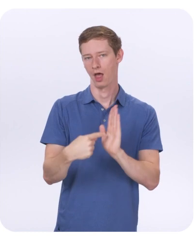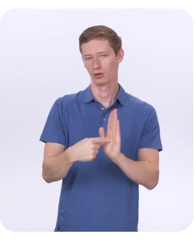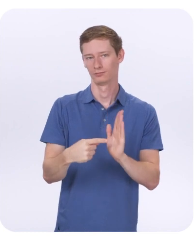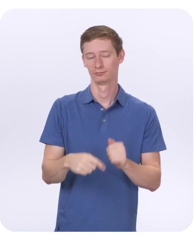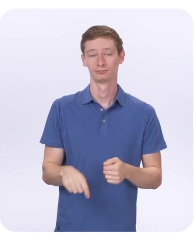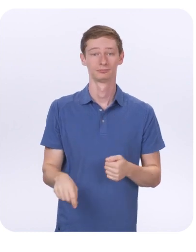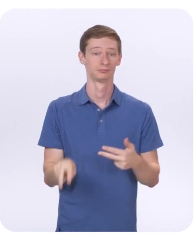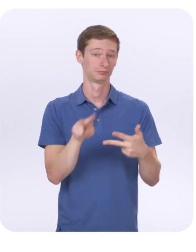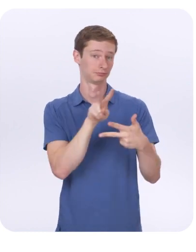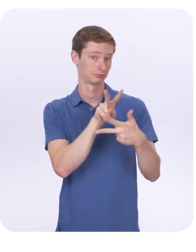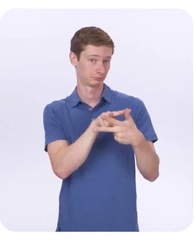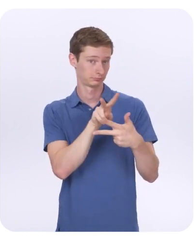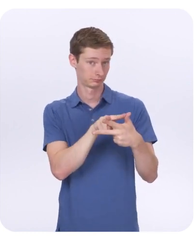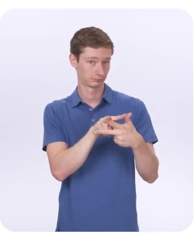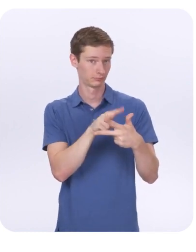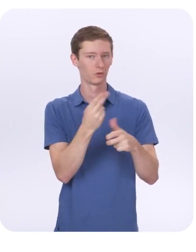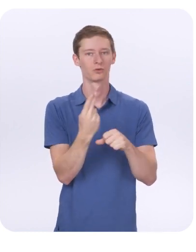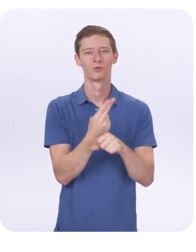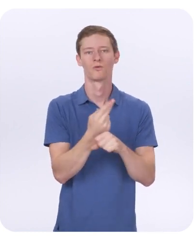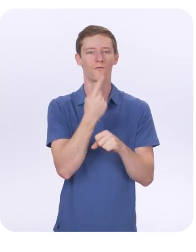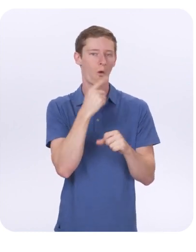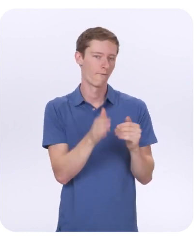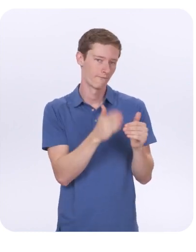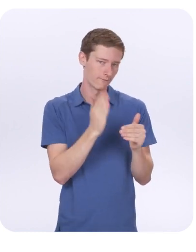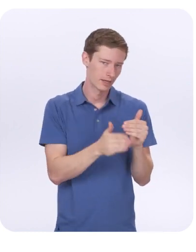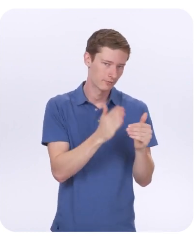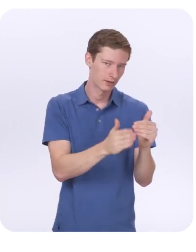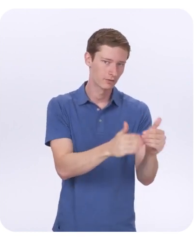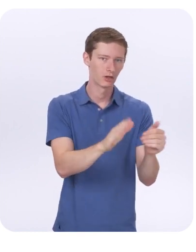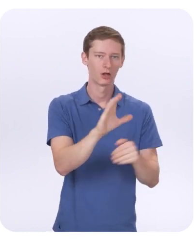the instruct version was designed to power code assistant chat bot.